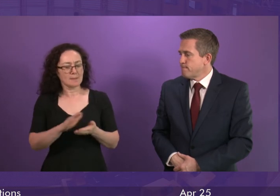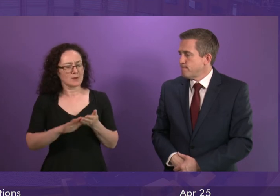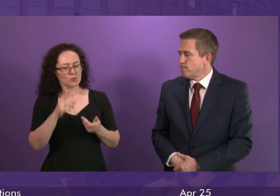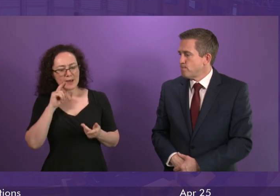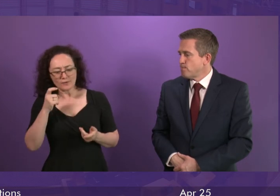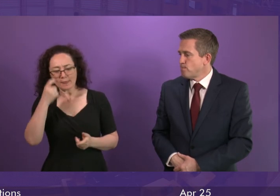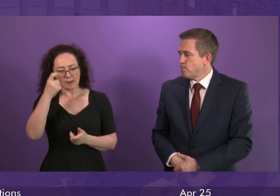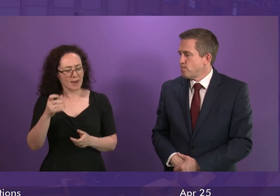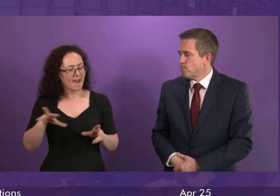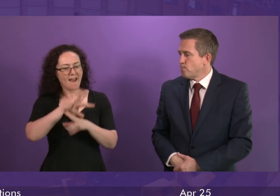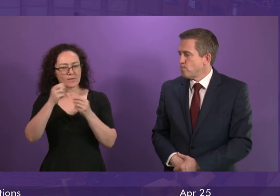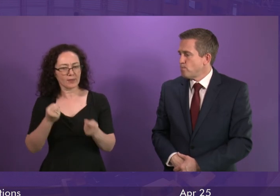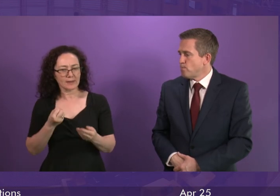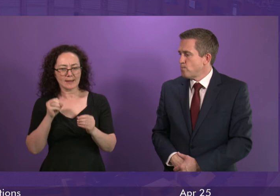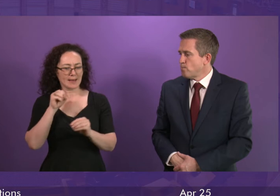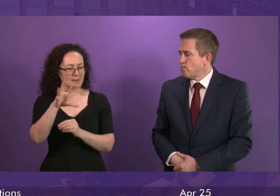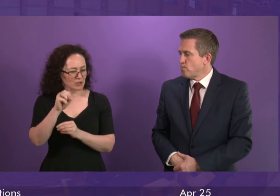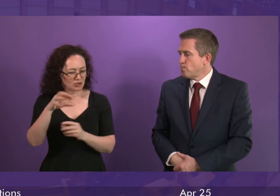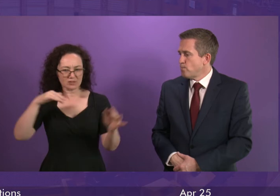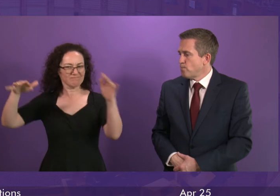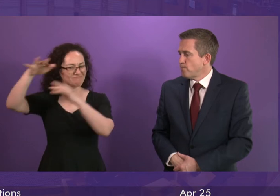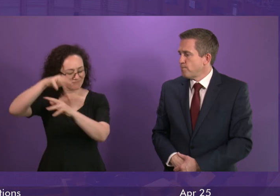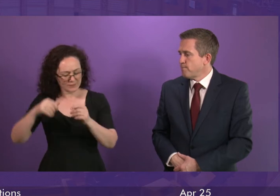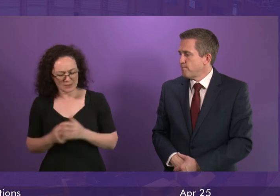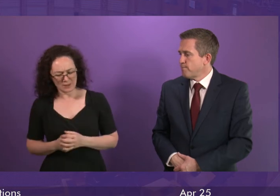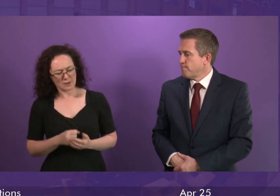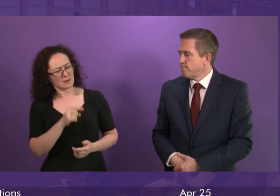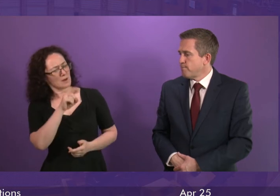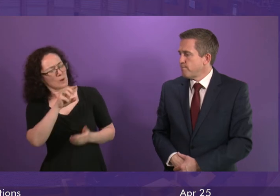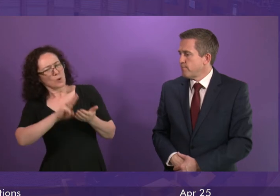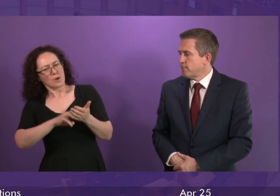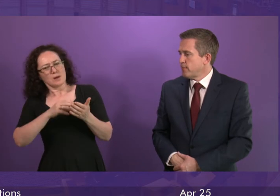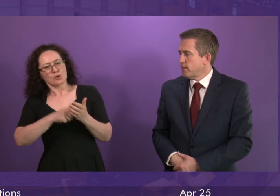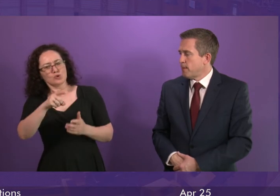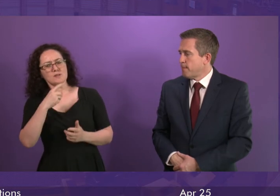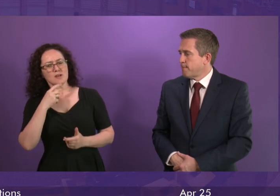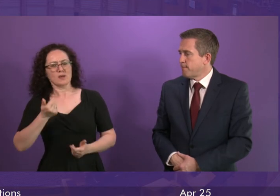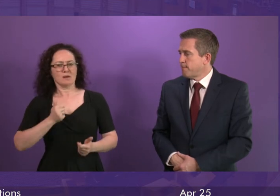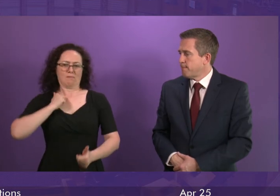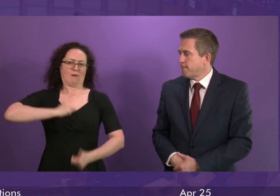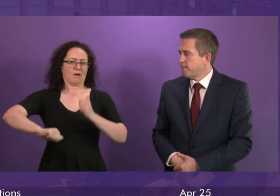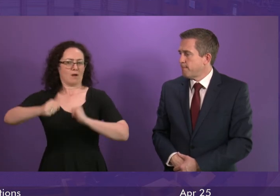Willie Rennie said that we boast about Scotland’s performance but, in February, a former executive